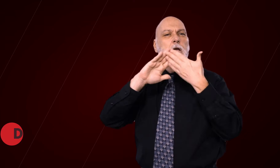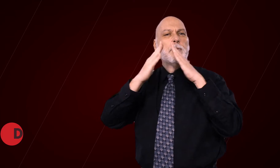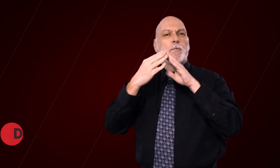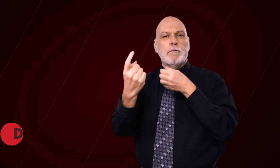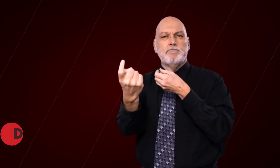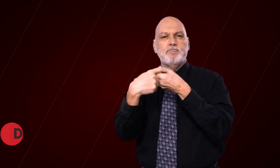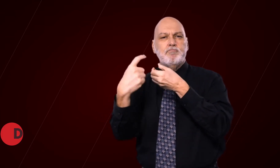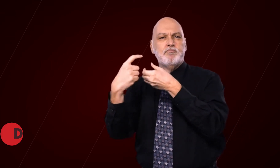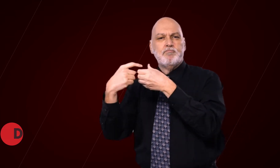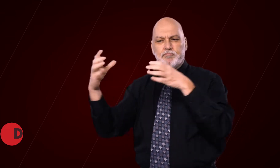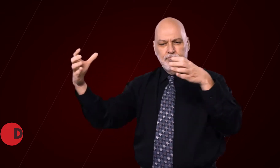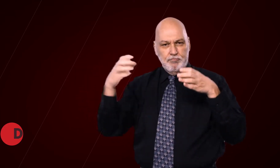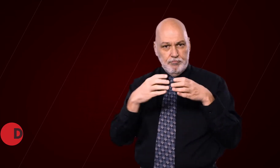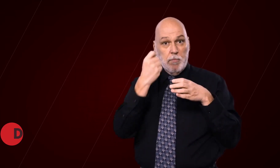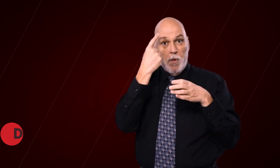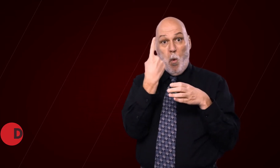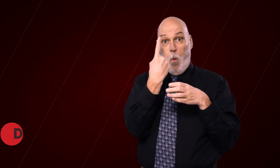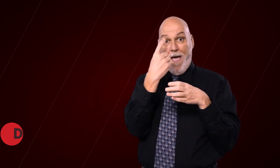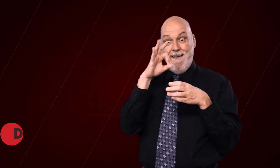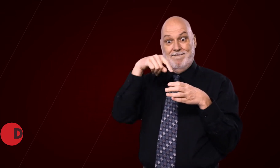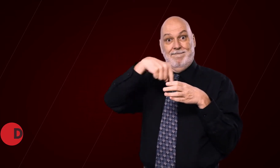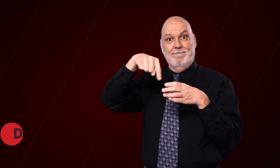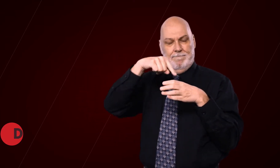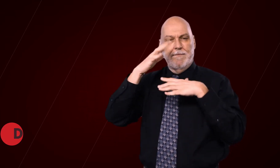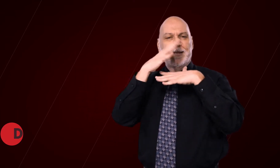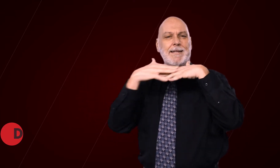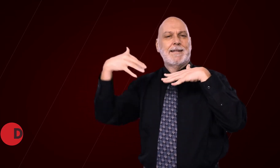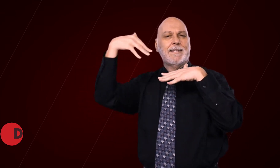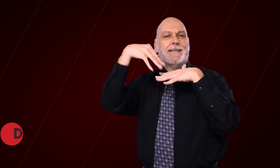Deaf Community including one representative of the Indigenous